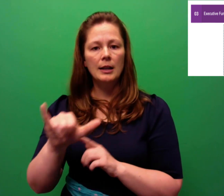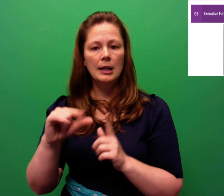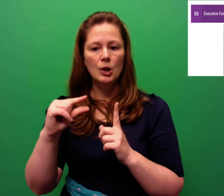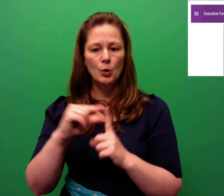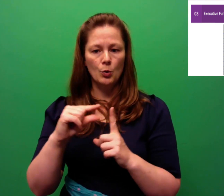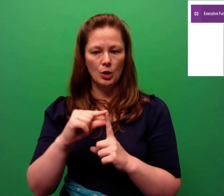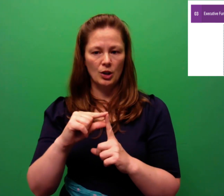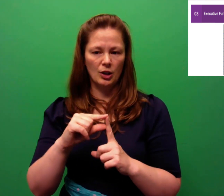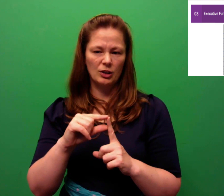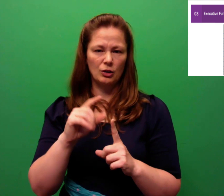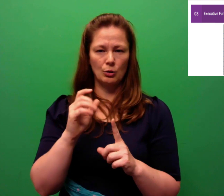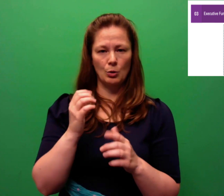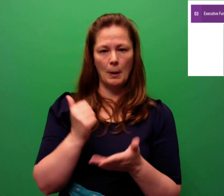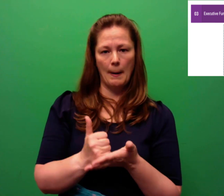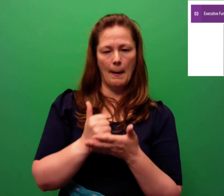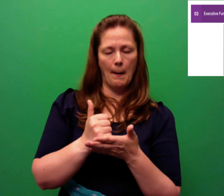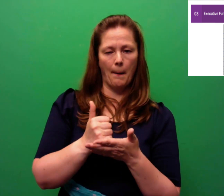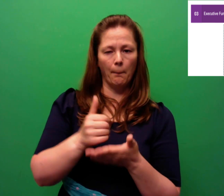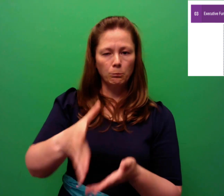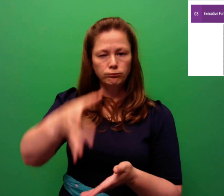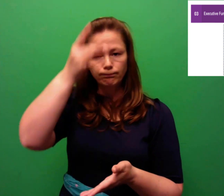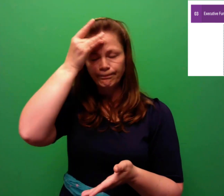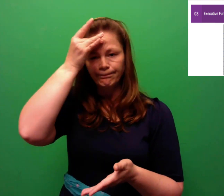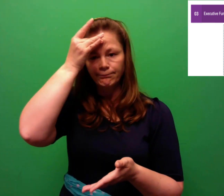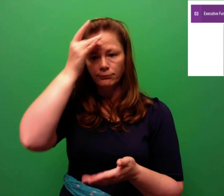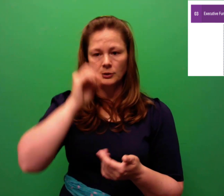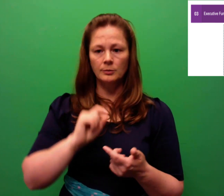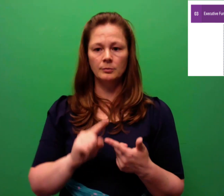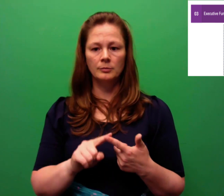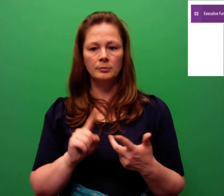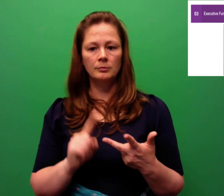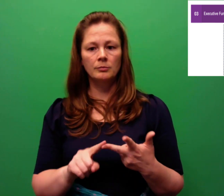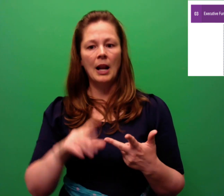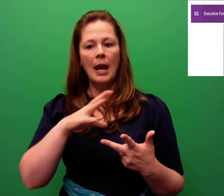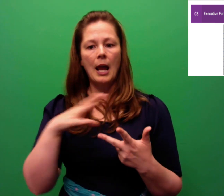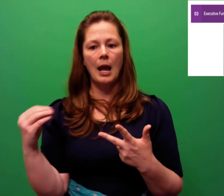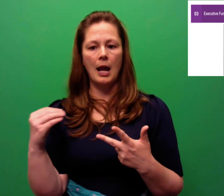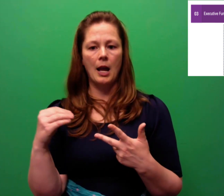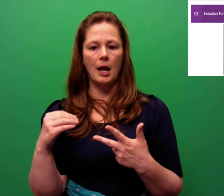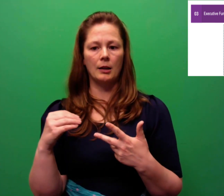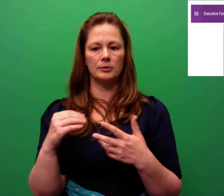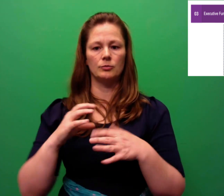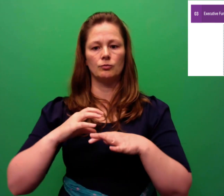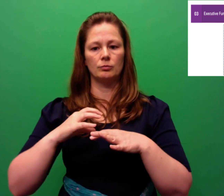of those main points then synthesize those points into a single sentence